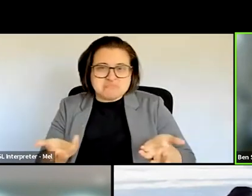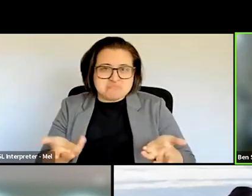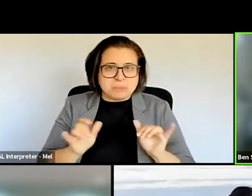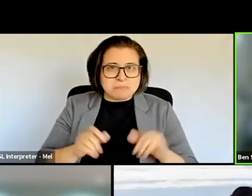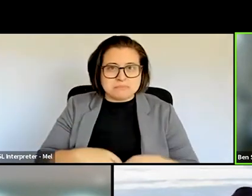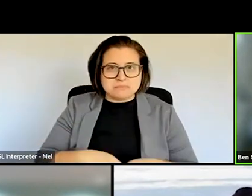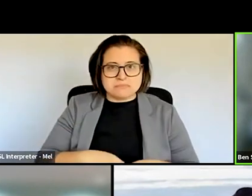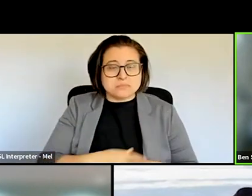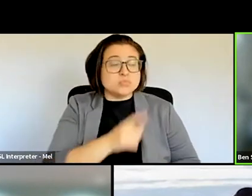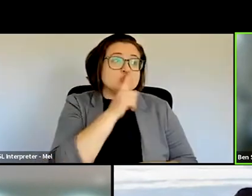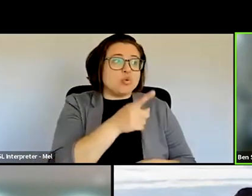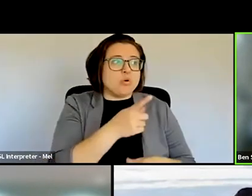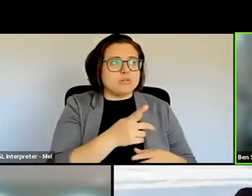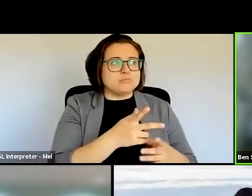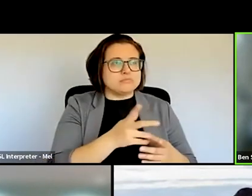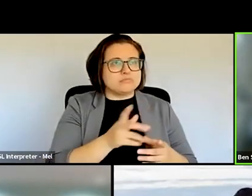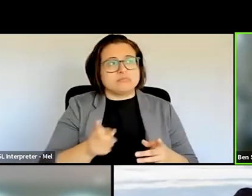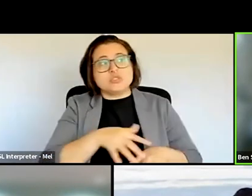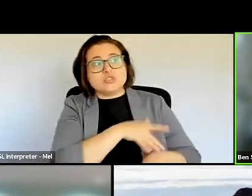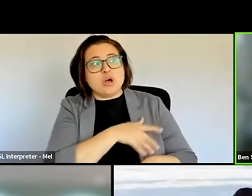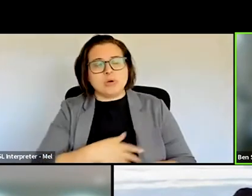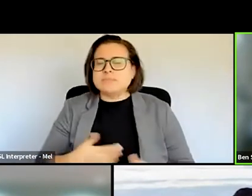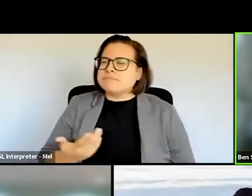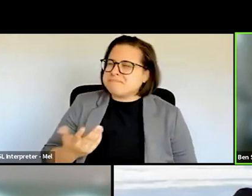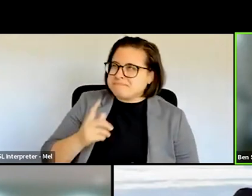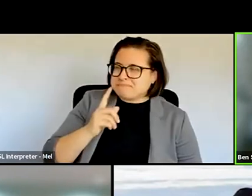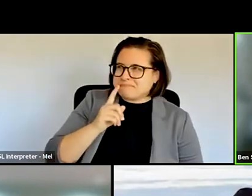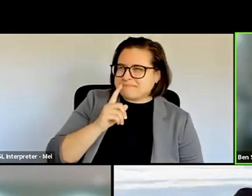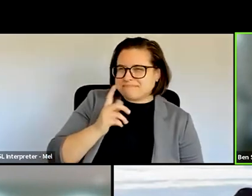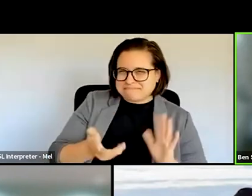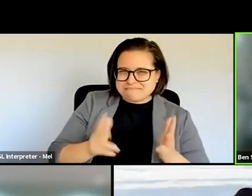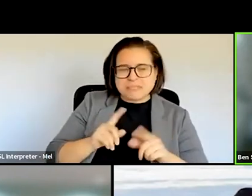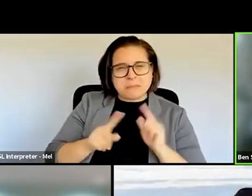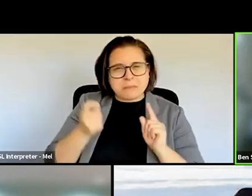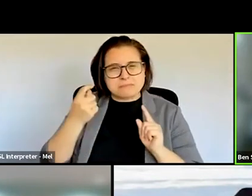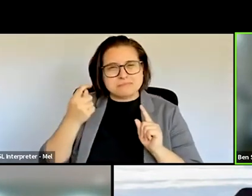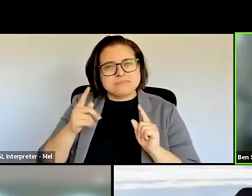Well perhaps -- although the richness of the interactions might